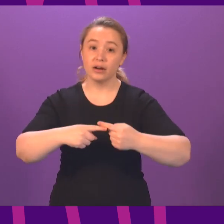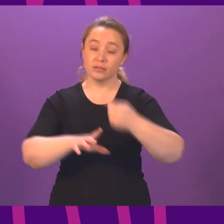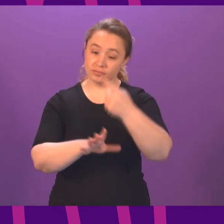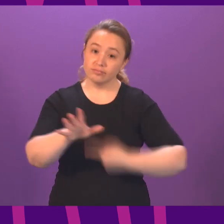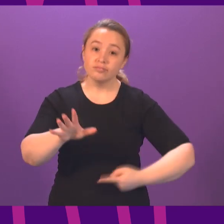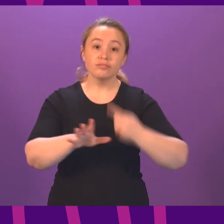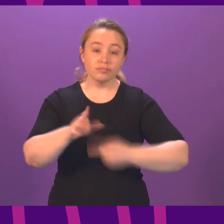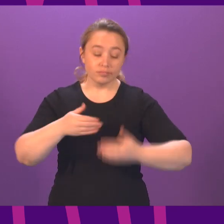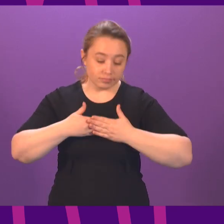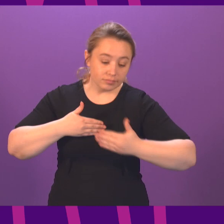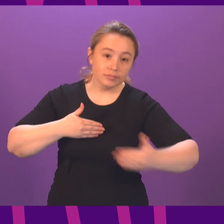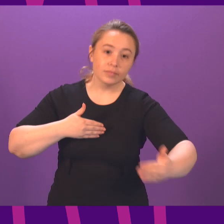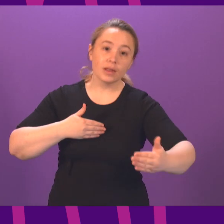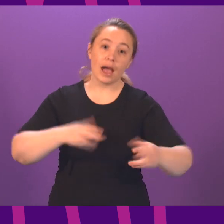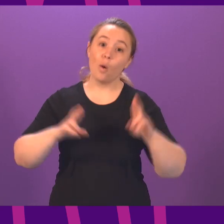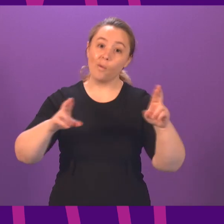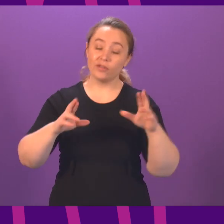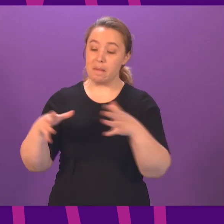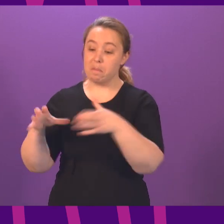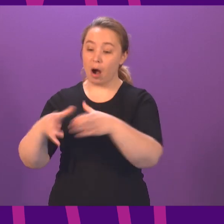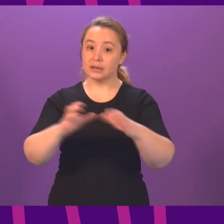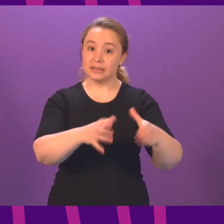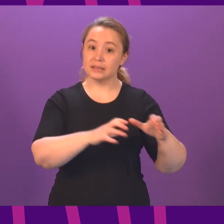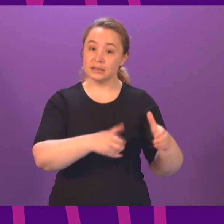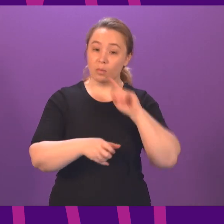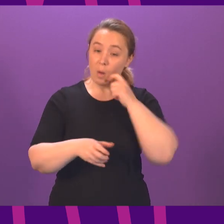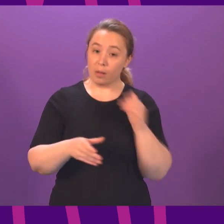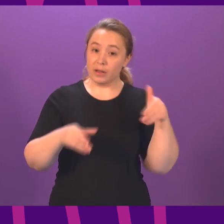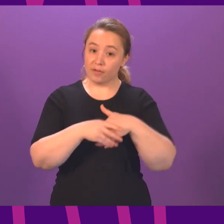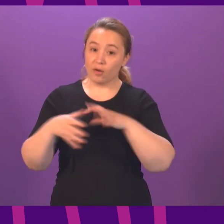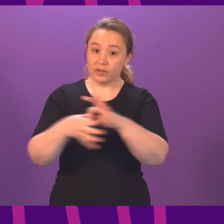across the chamber will join us in that so that, whoever emerges victorious from the